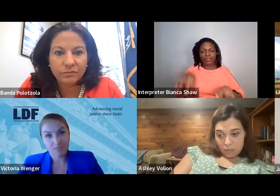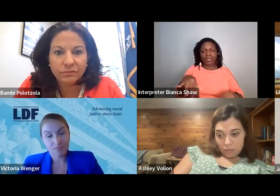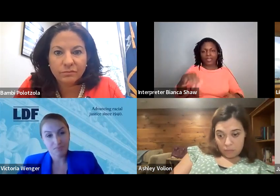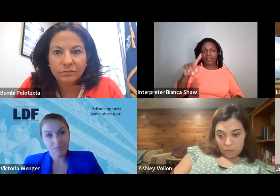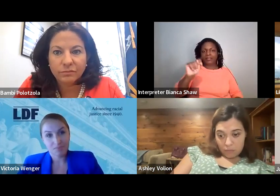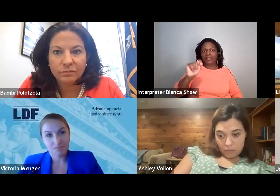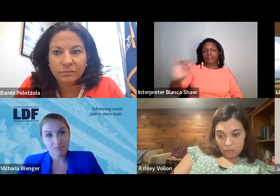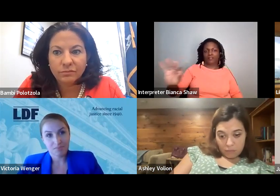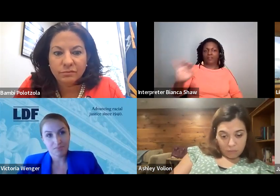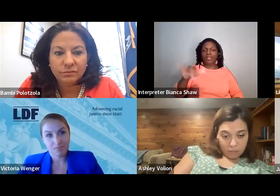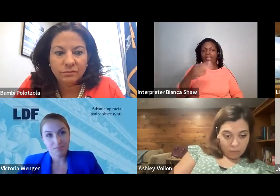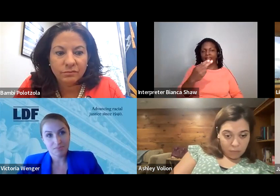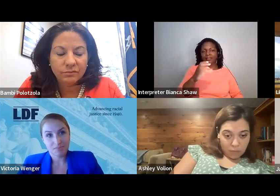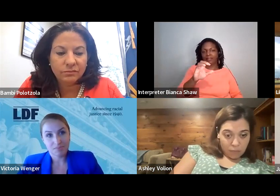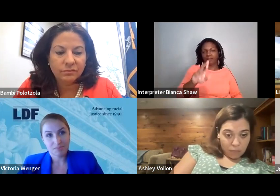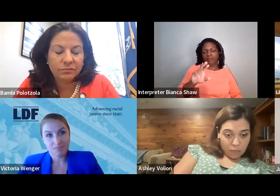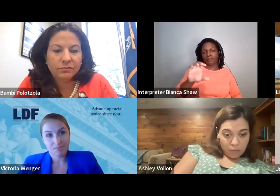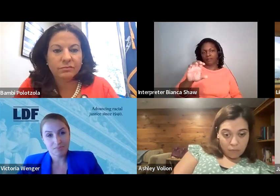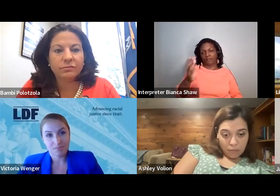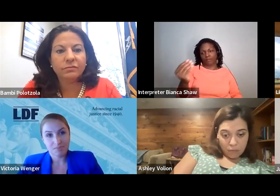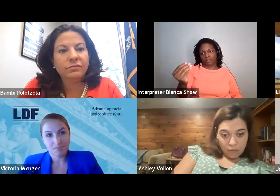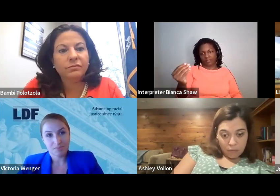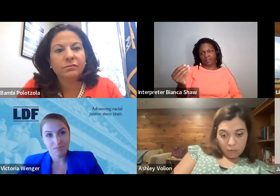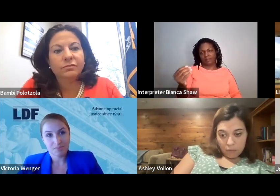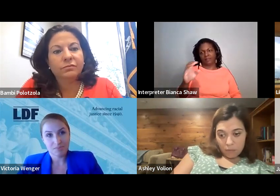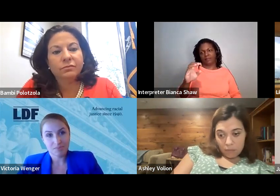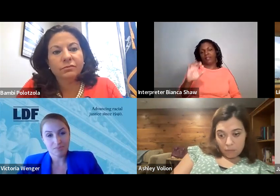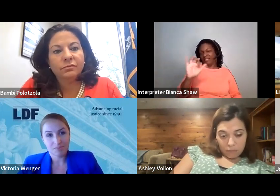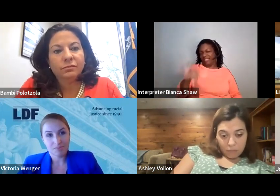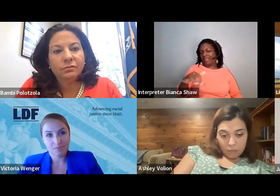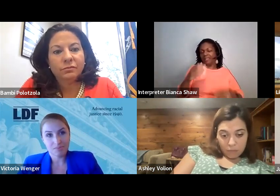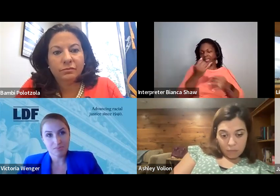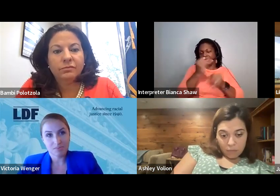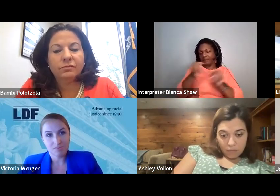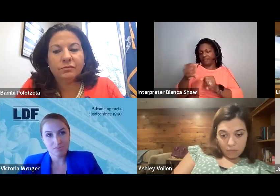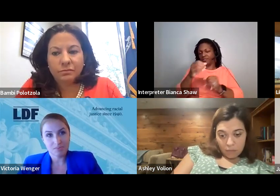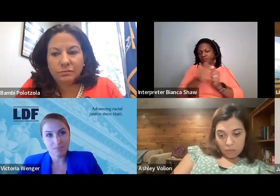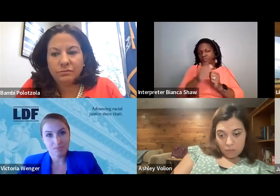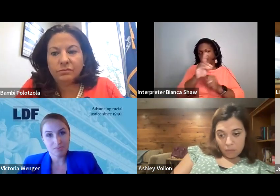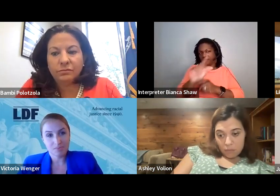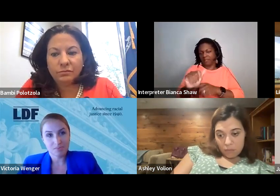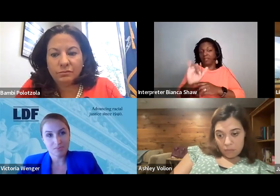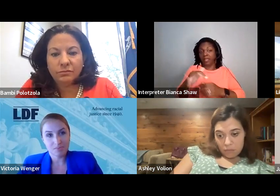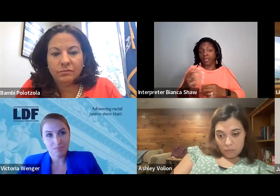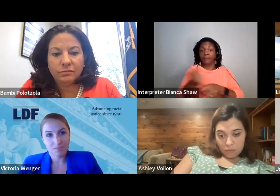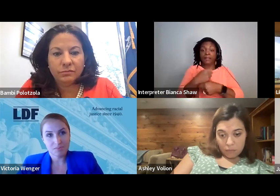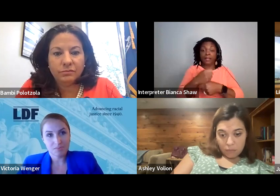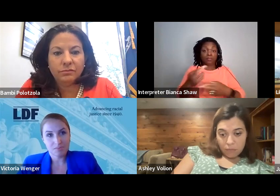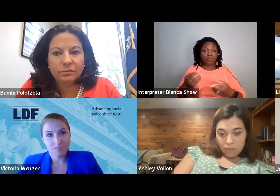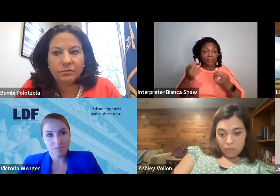14 that will be comprised of individuals with disabilities making recommendations on, you know, accessibility on voting.